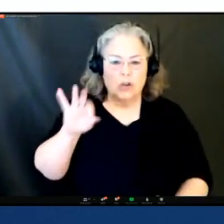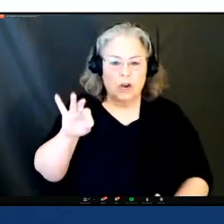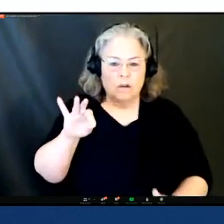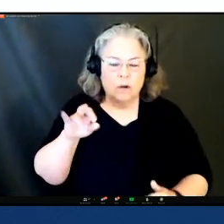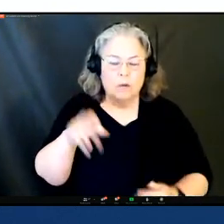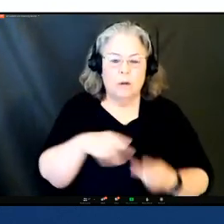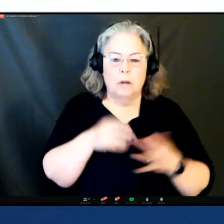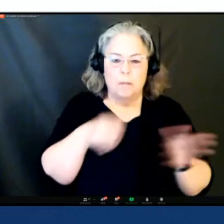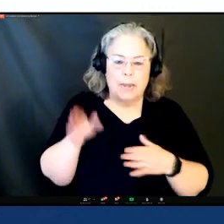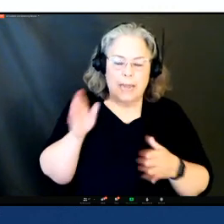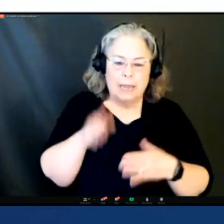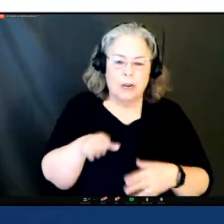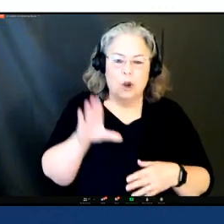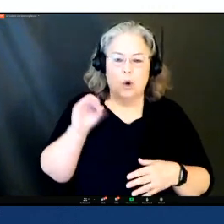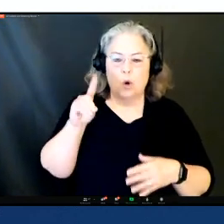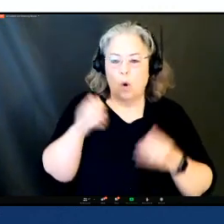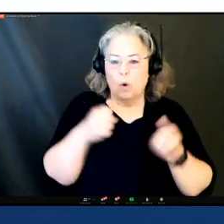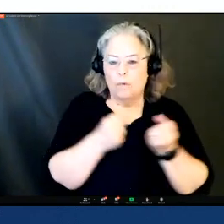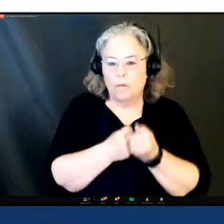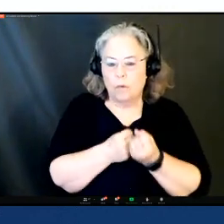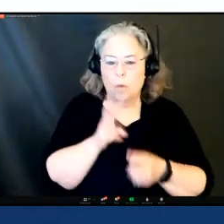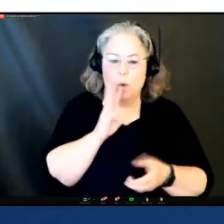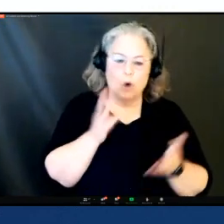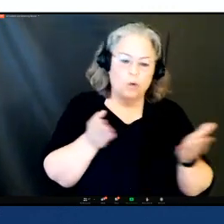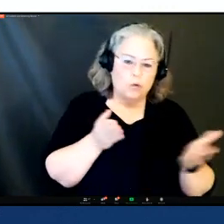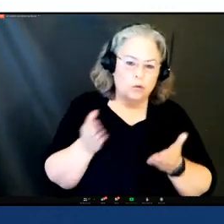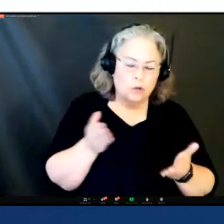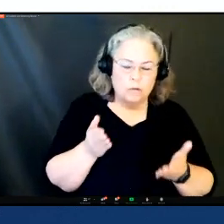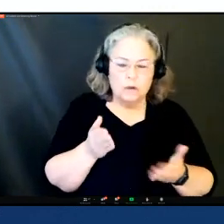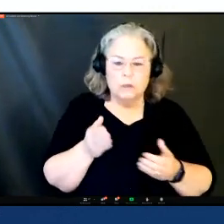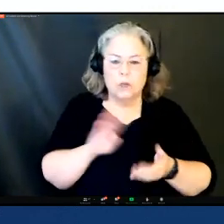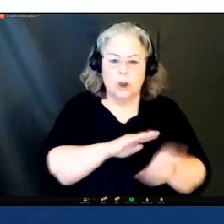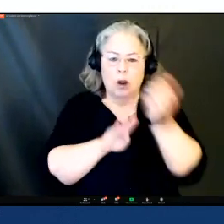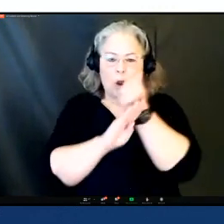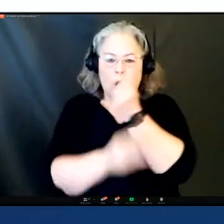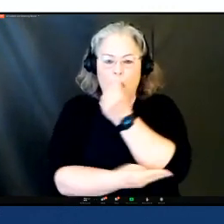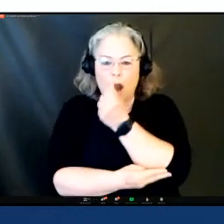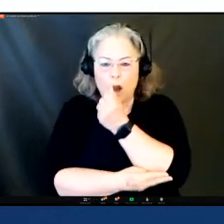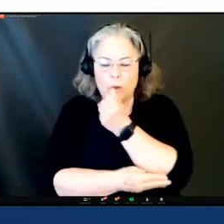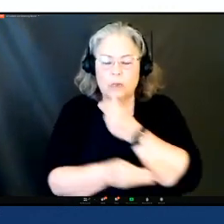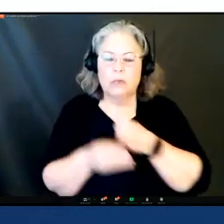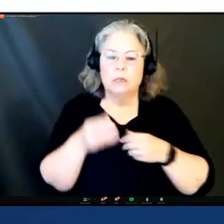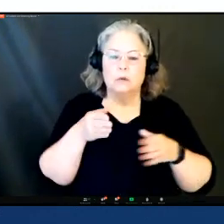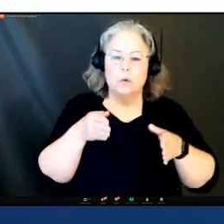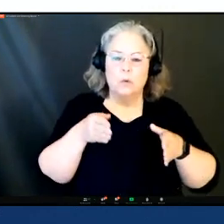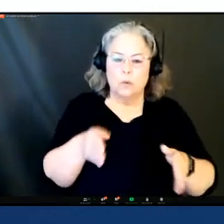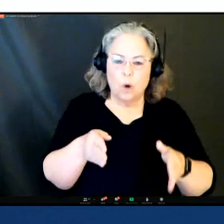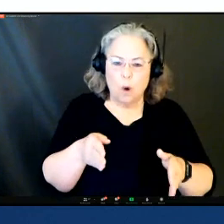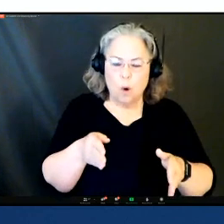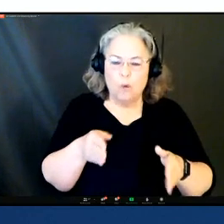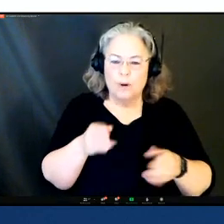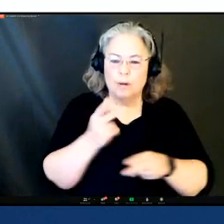Water Service, garbage collection and road maintenance county wide services. Our services we provide to residents where they live,